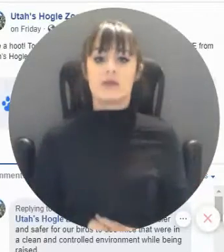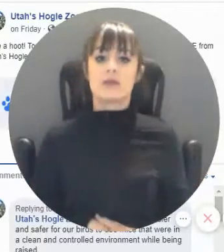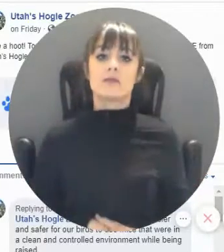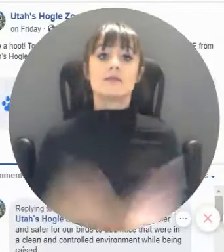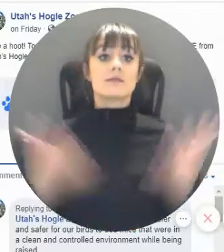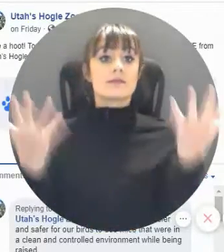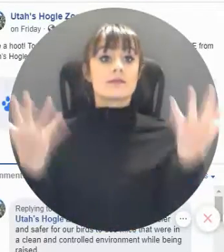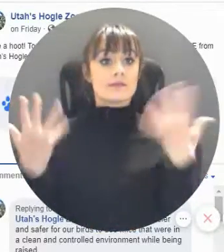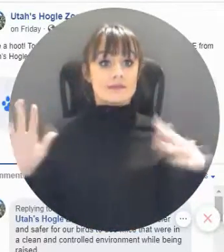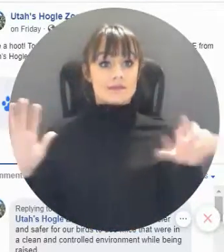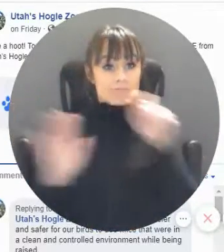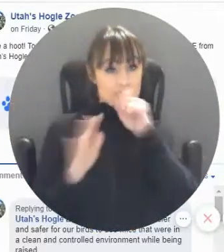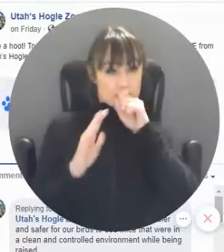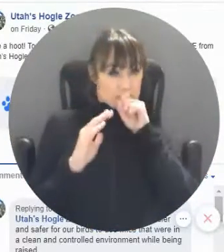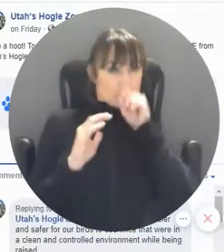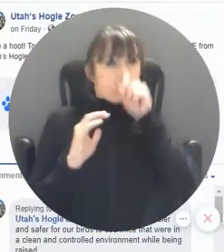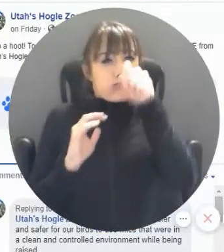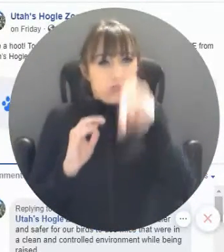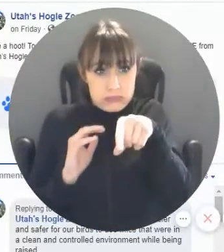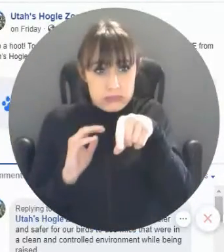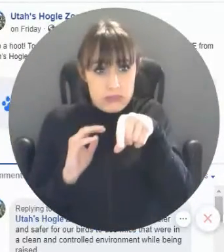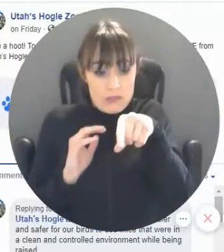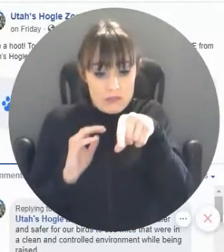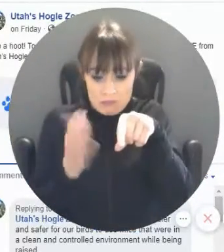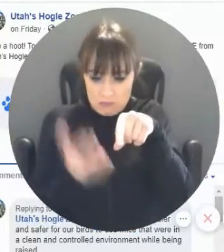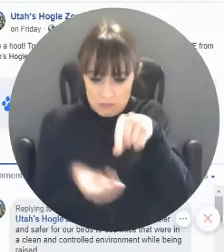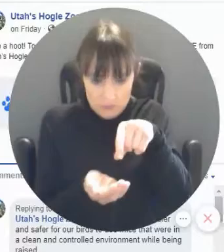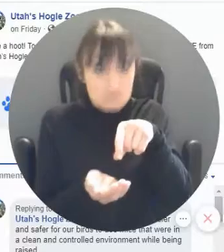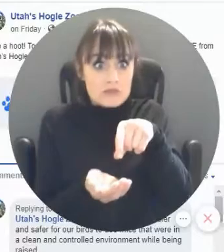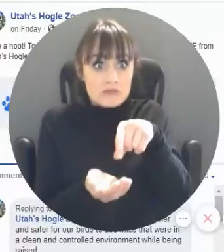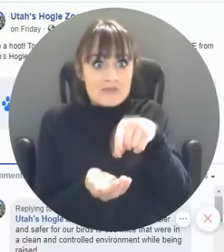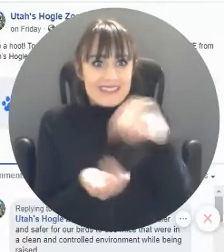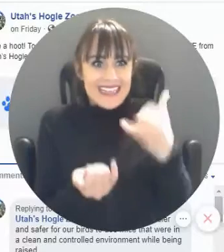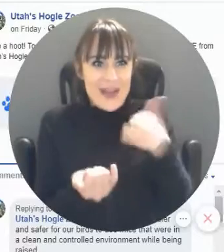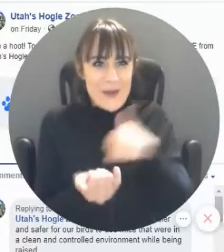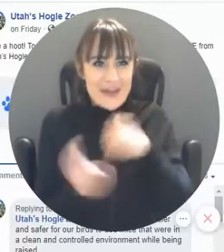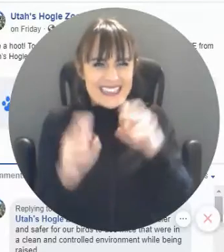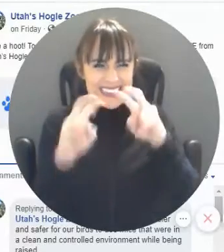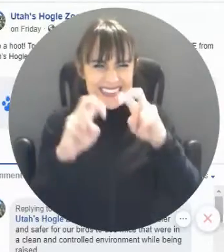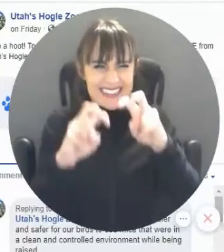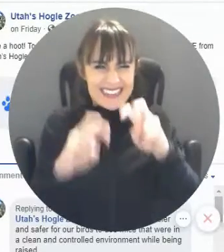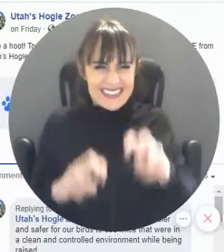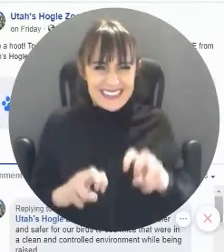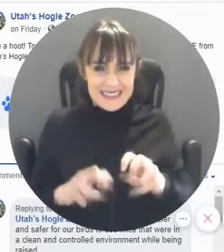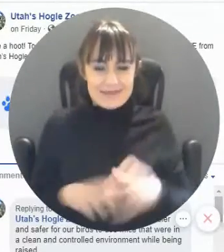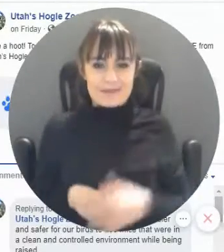that's when we come in and dissect it. So actually today we will dissect one for you guys